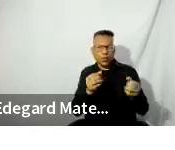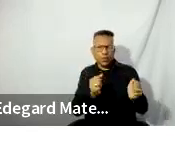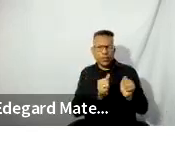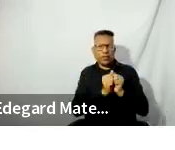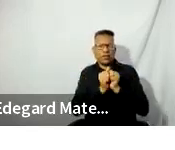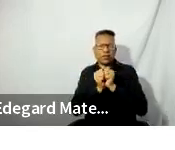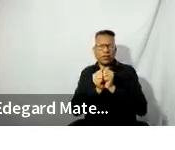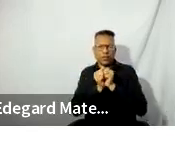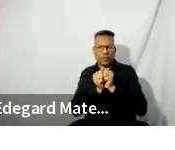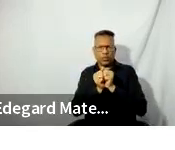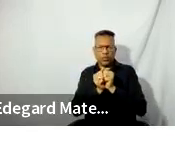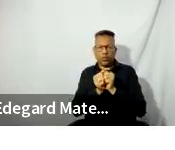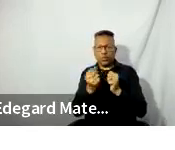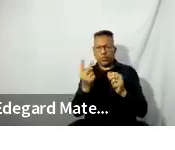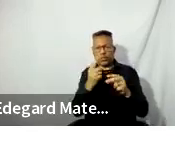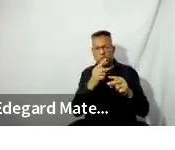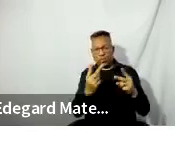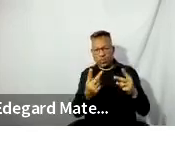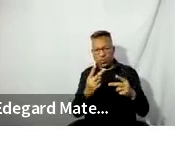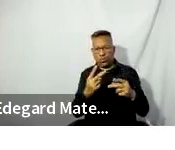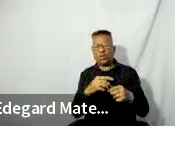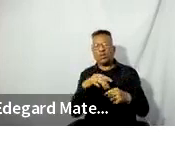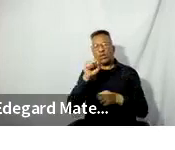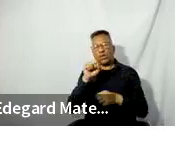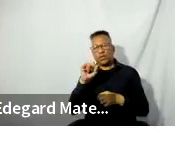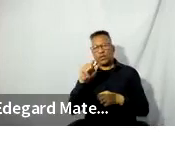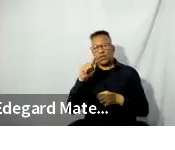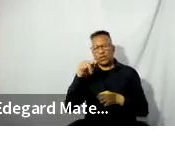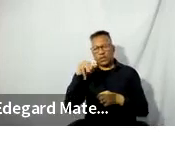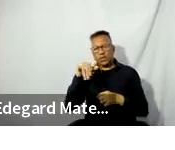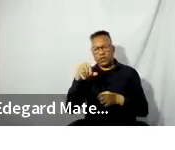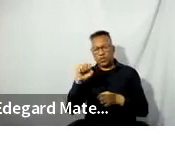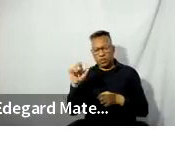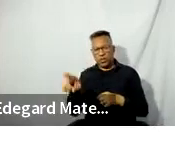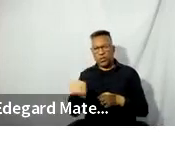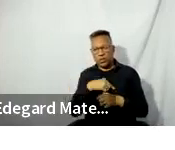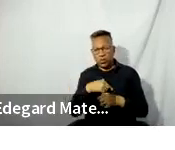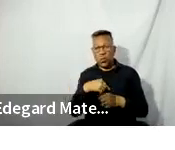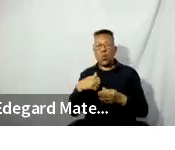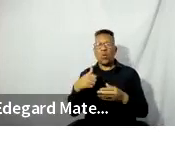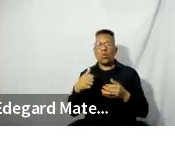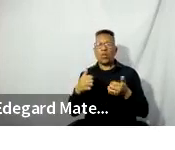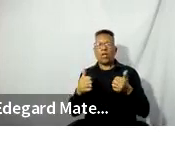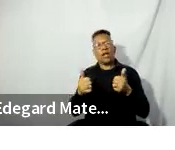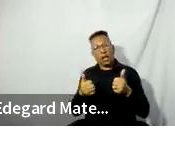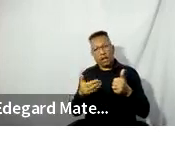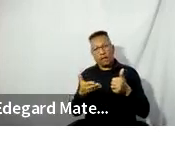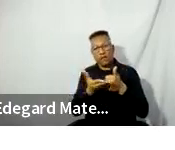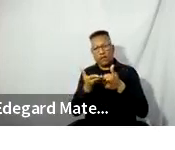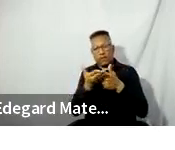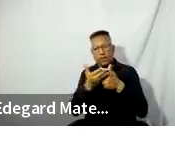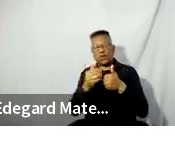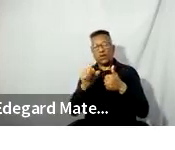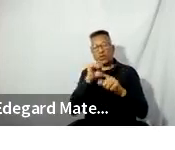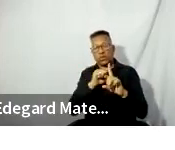r at the social level. Then at the social level. Then there, there, that the signs are there in in that social in that social plane